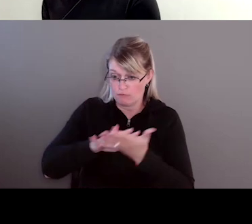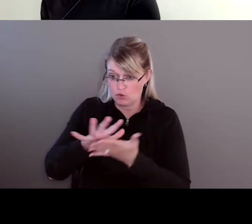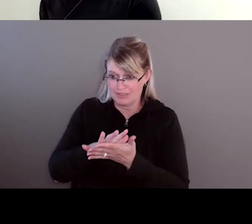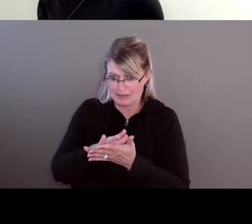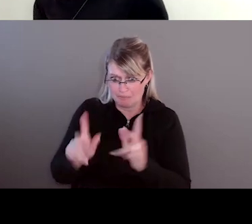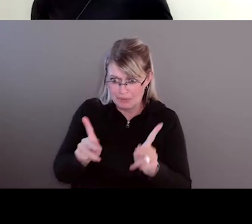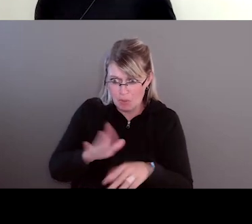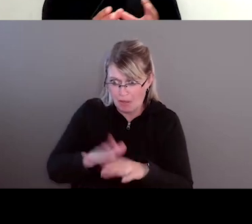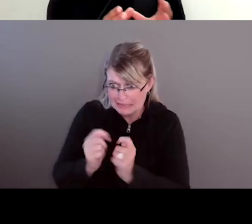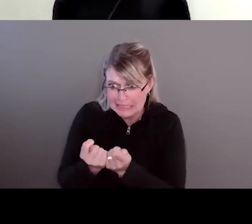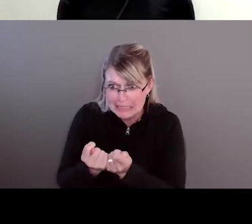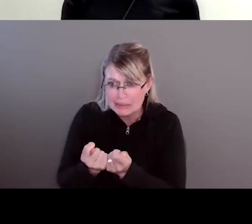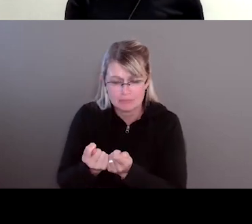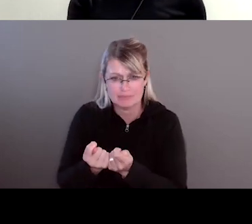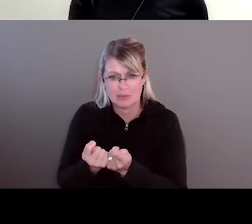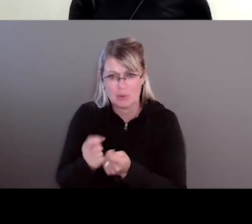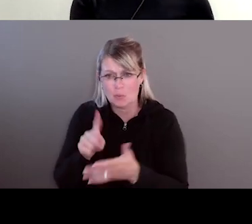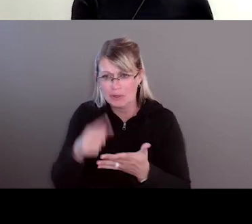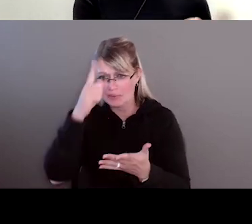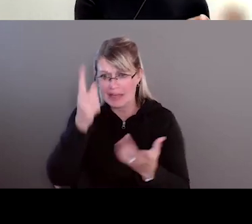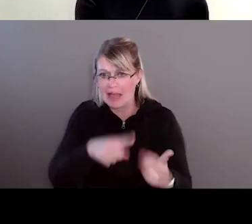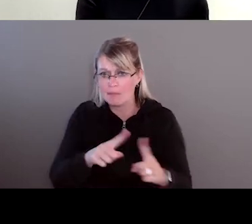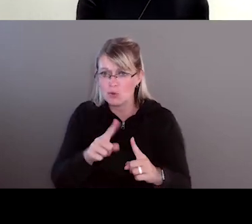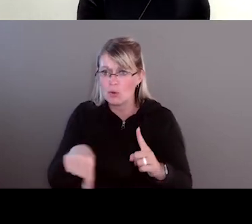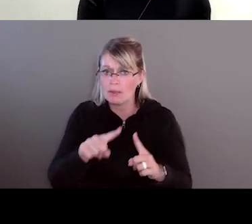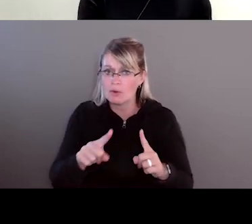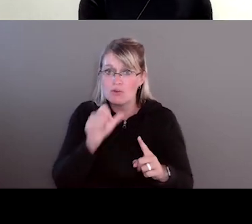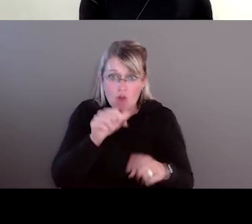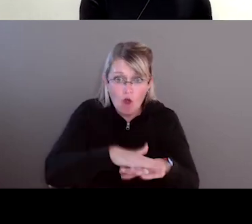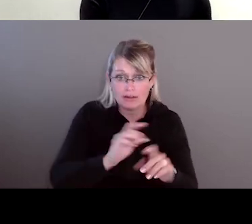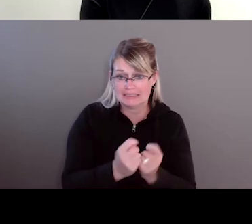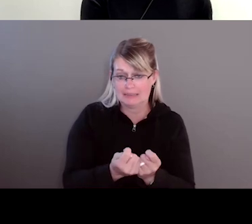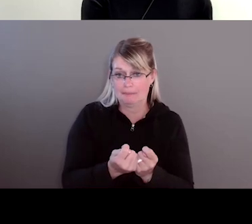team, what do you think it's going to do with individuals who are not a team, customers who